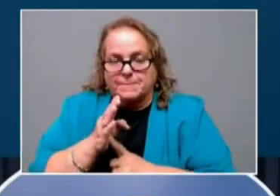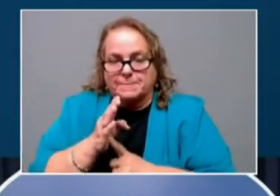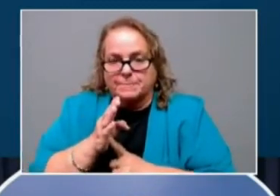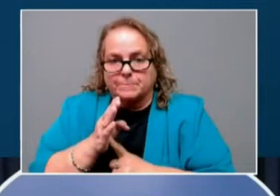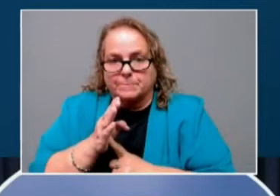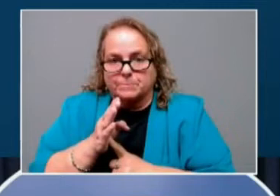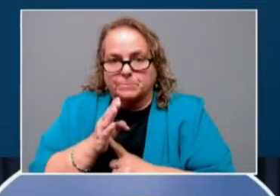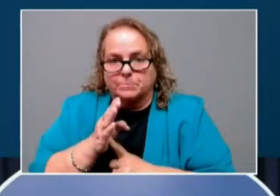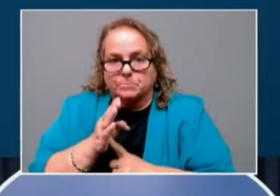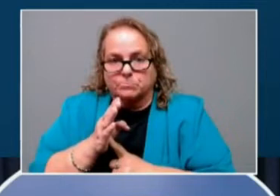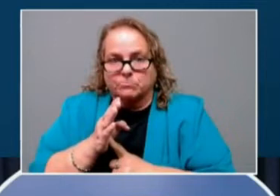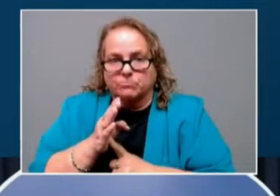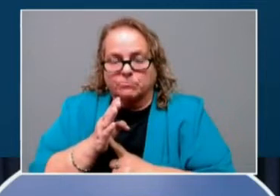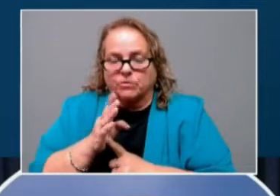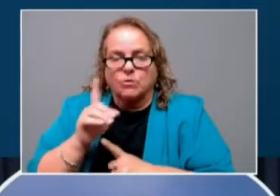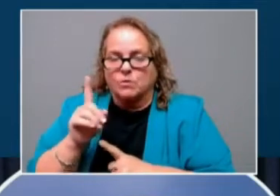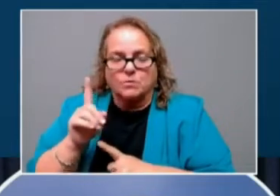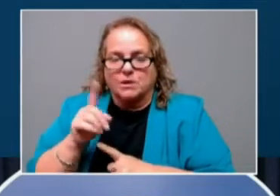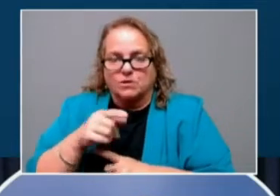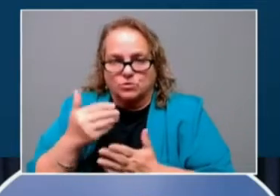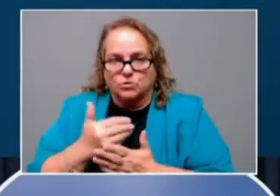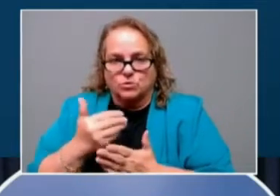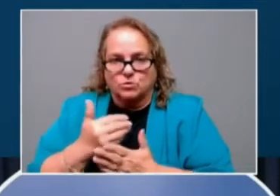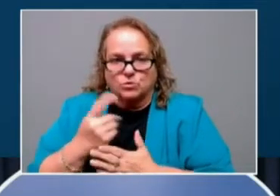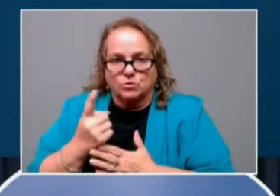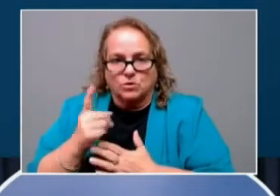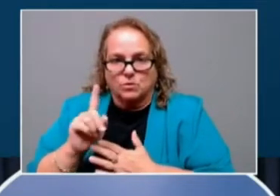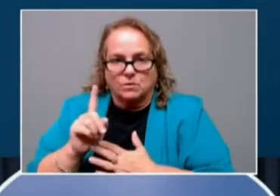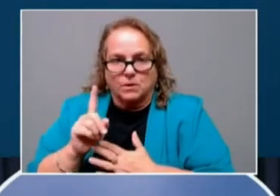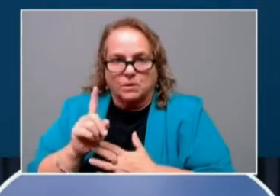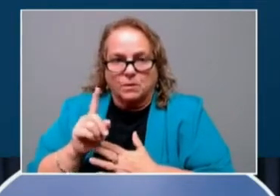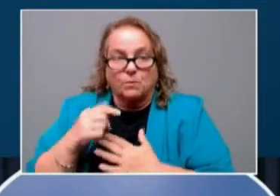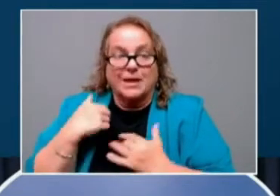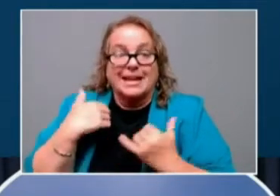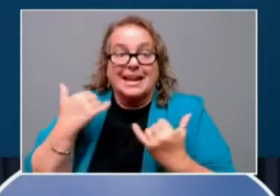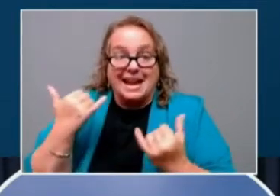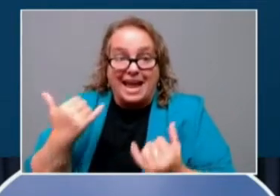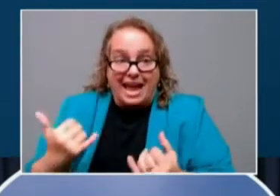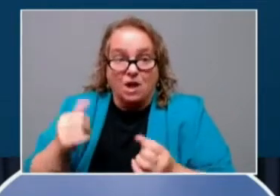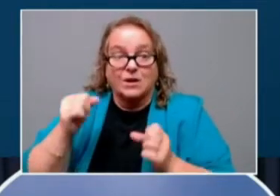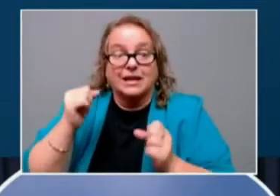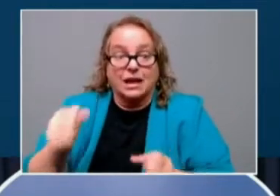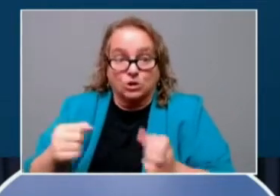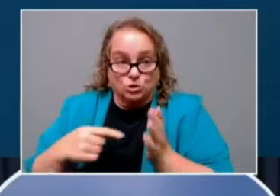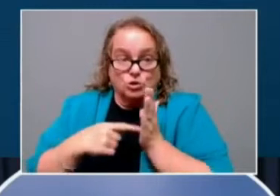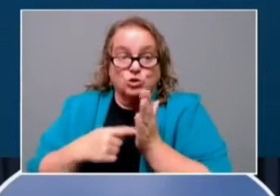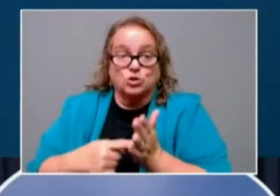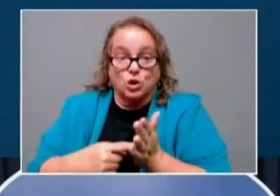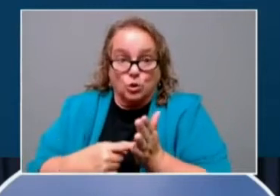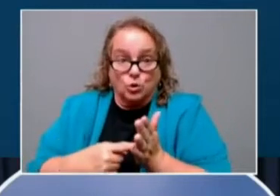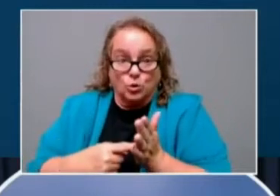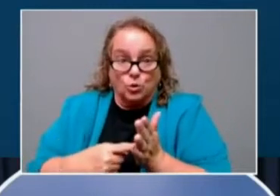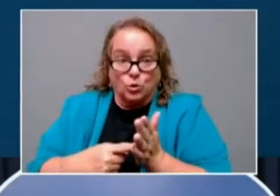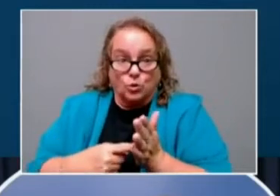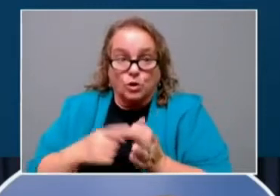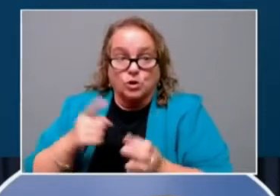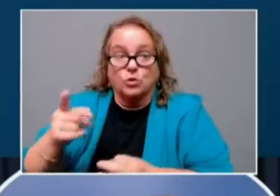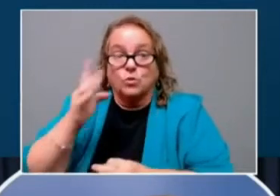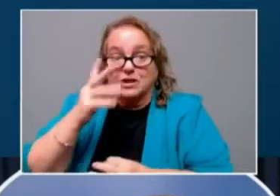the this is the new one. So we now can show uh and you will see an update as